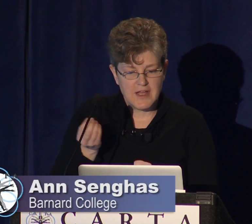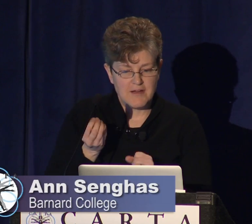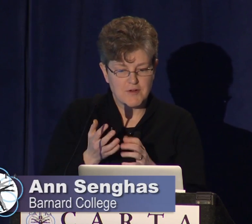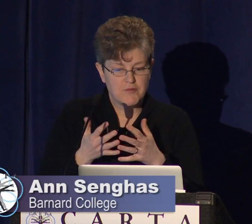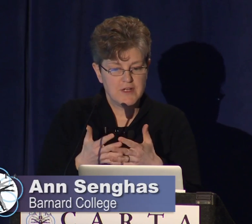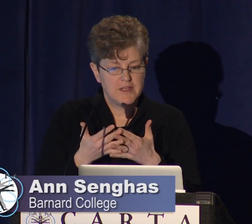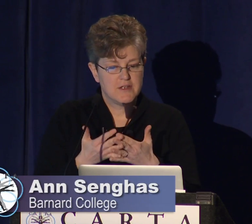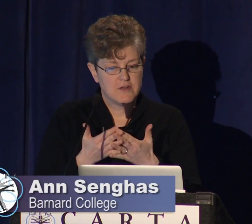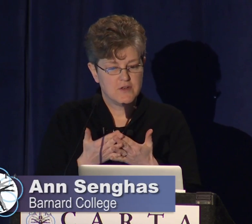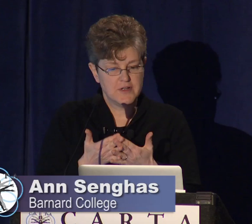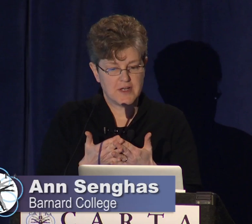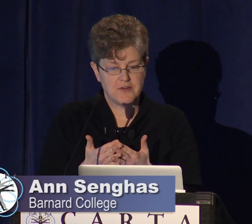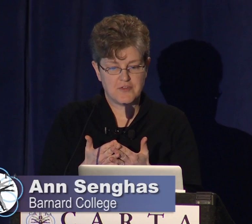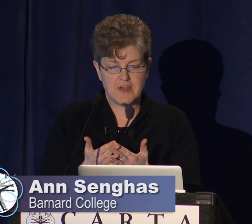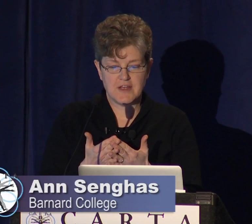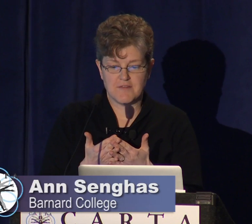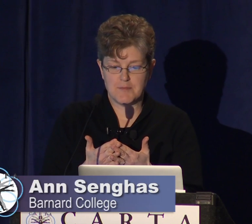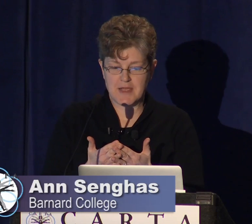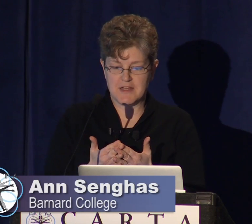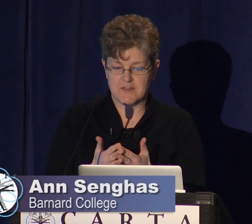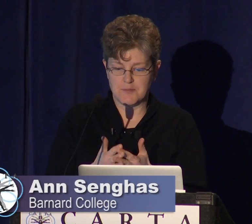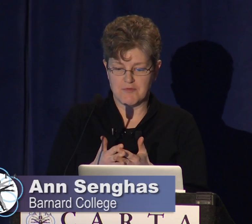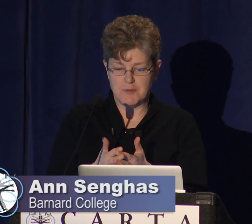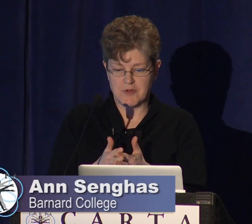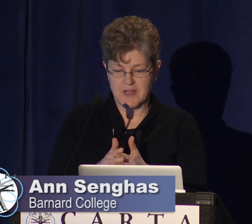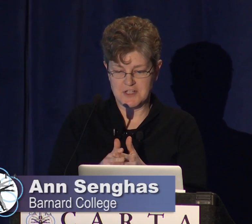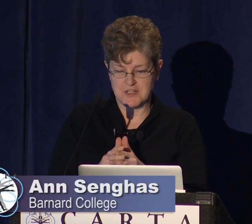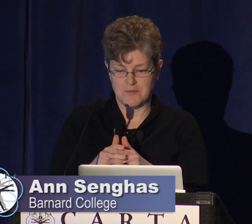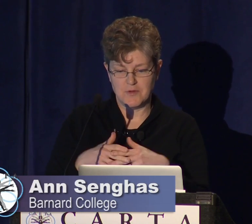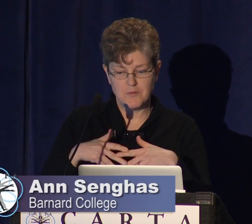have a really good understanding of the mechanism of reproduction, what we'll